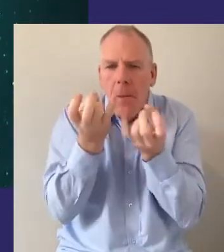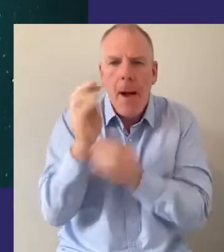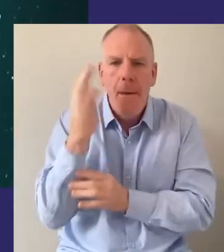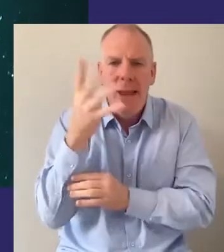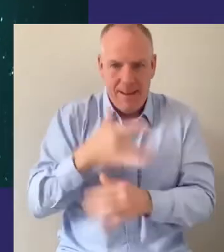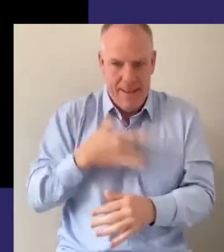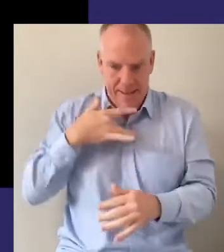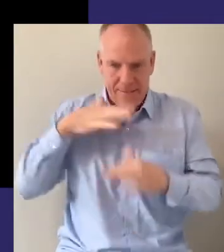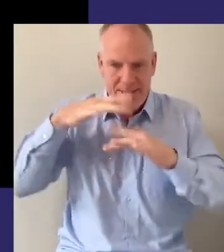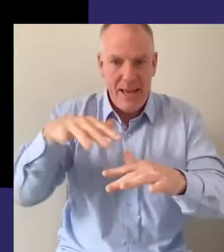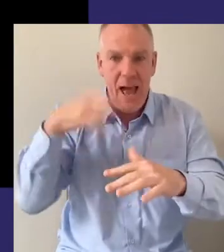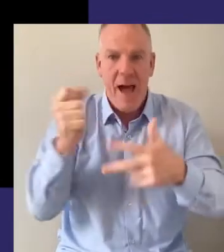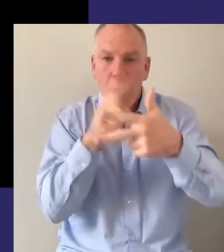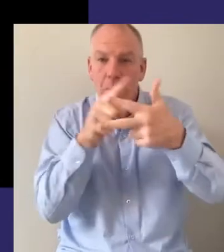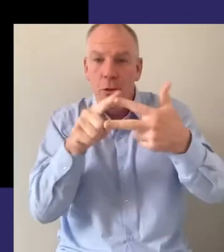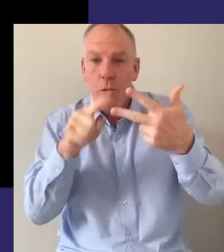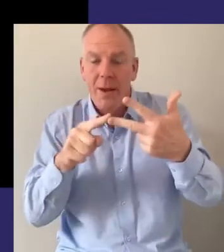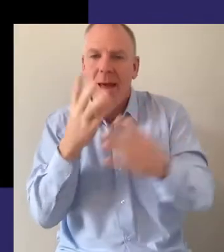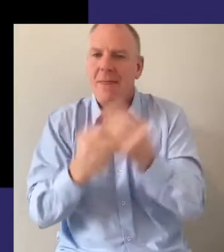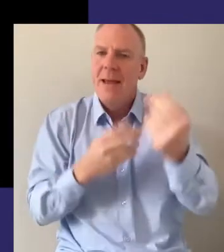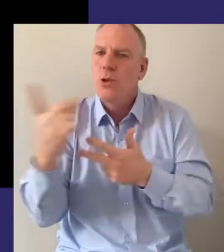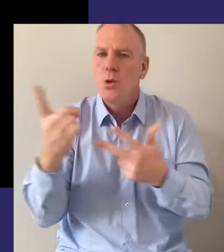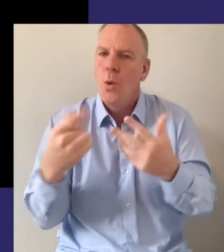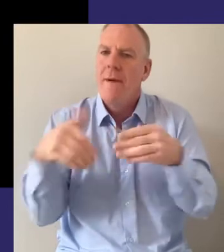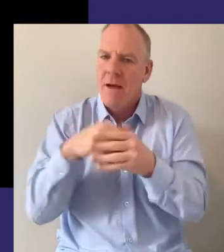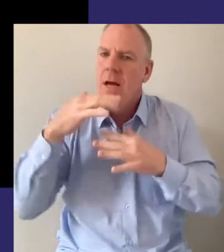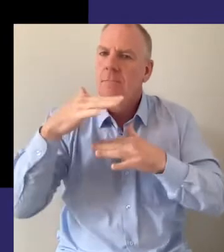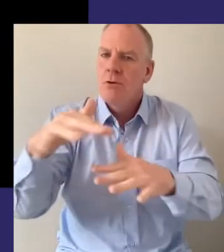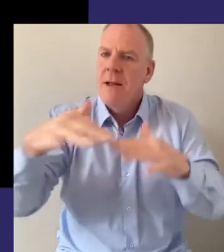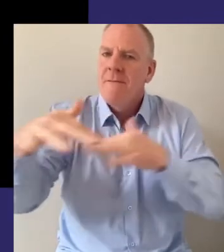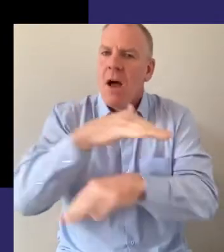in the sea. They have three very, very important roles in our marine environment and our planet